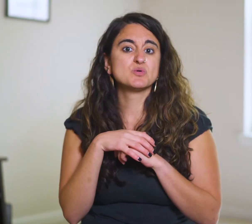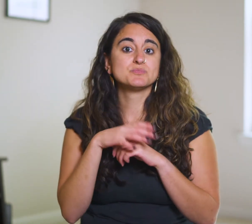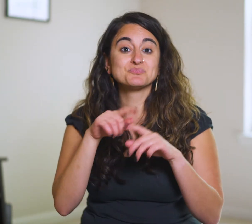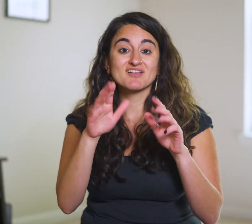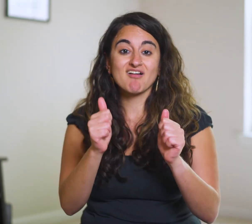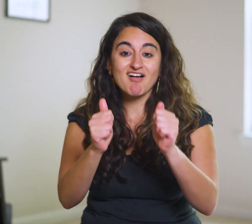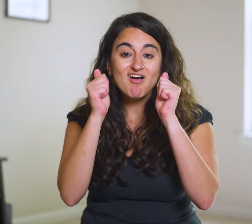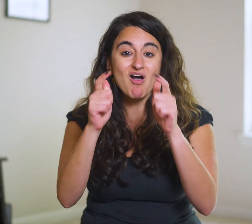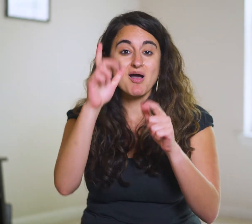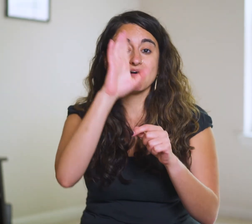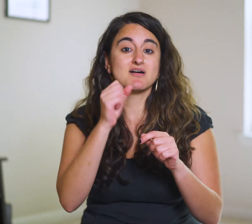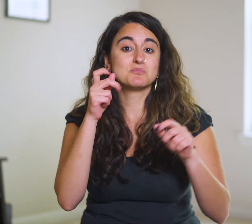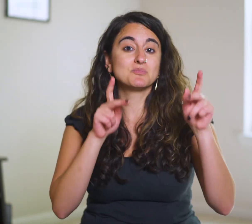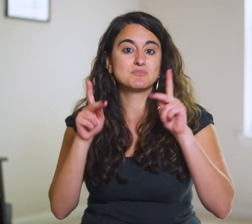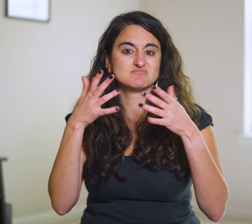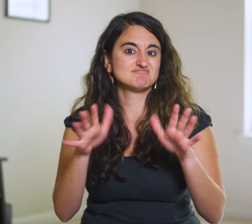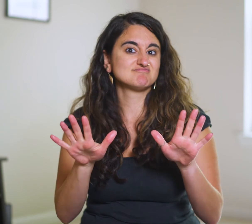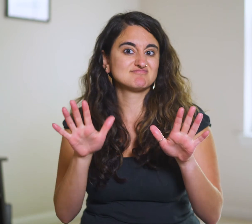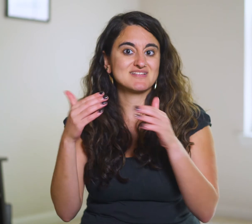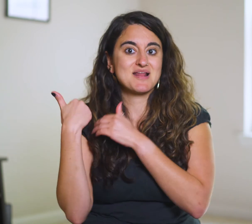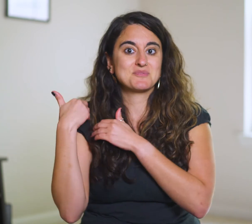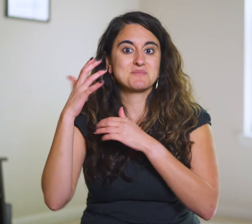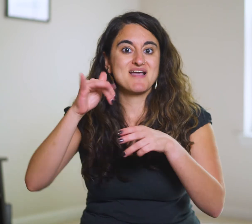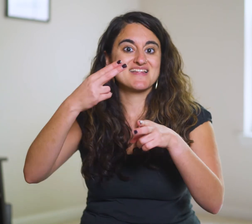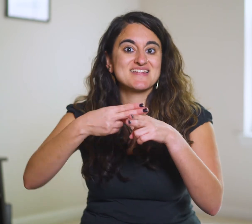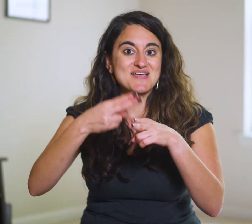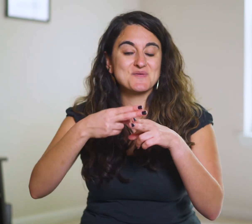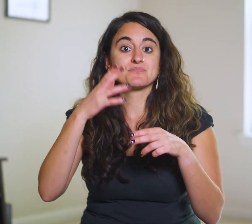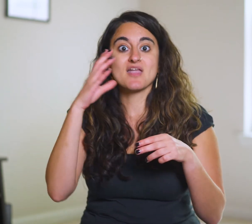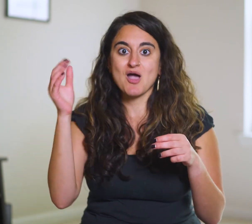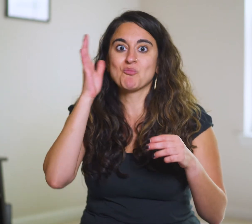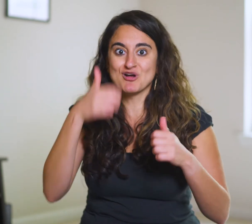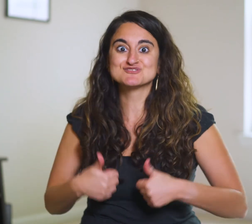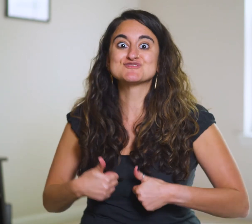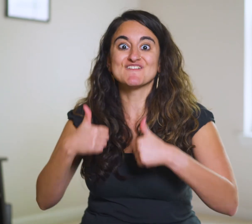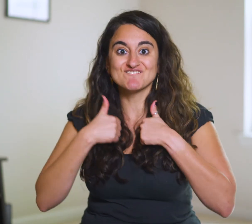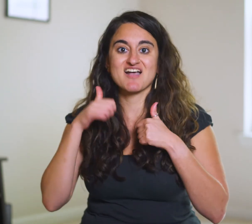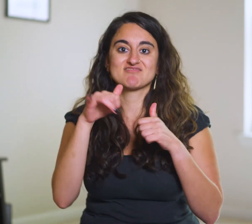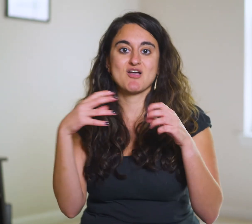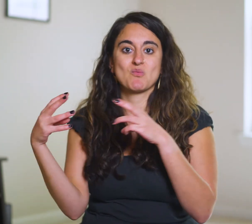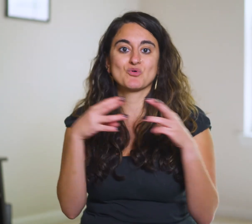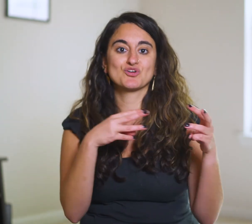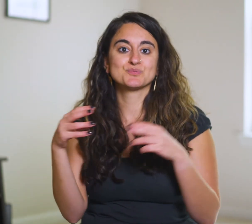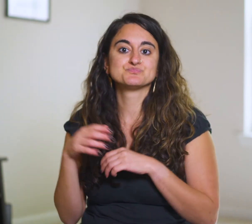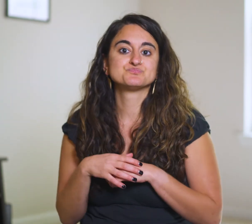but all of God’s people have been accounted for by name and will survive it.